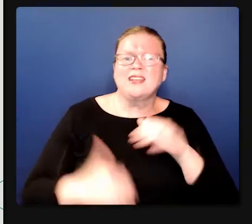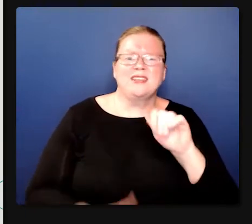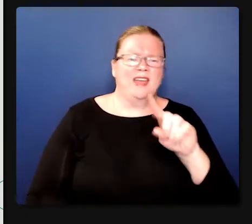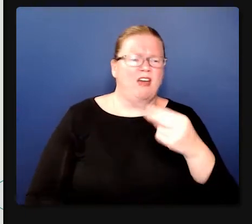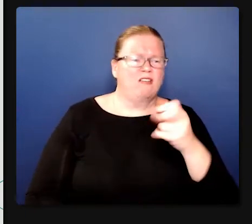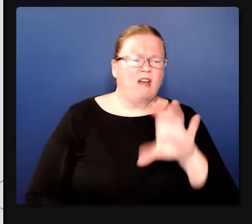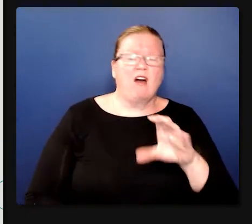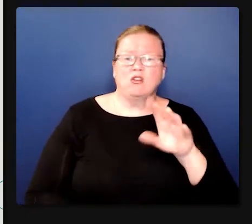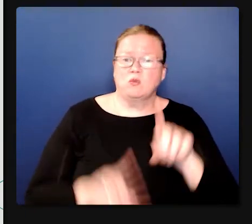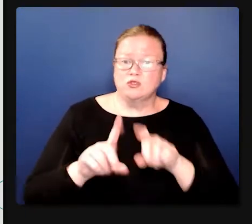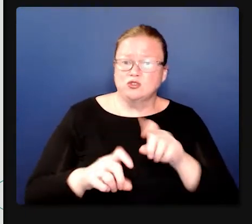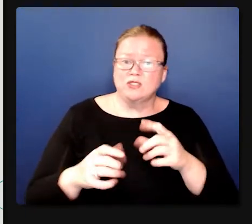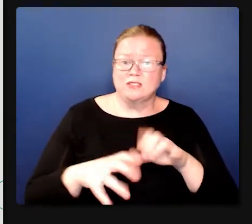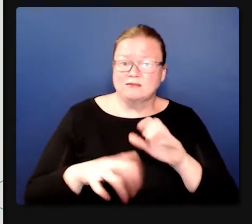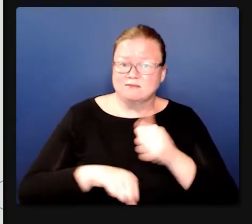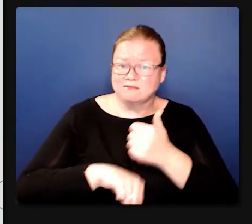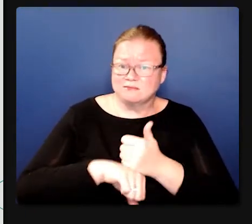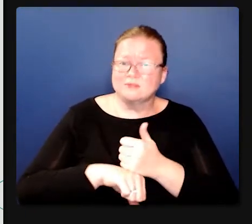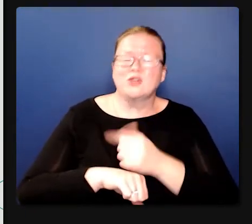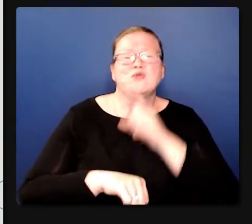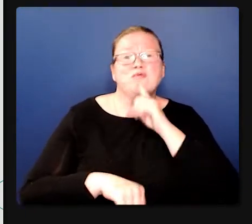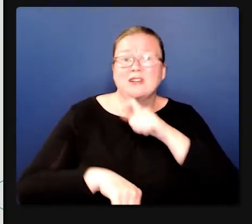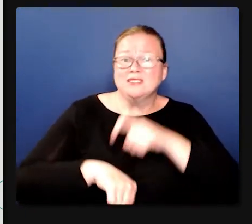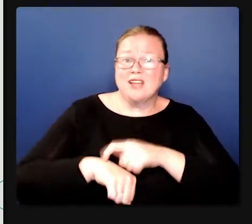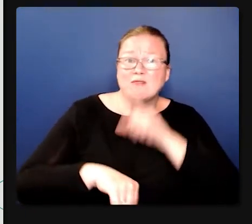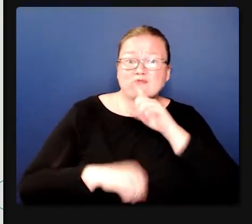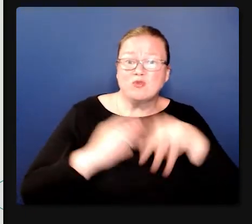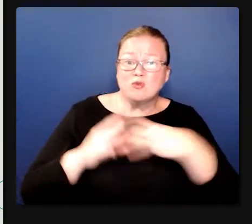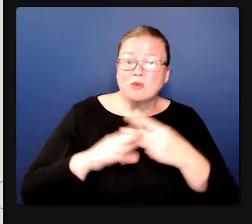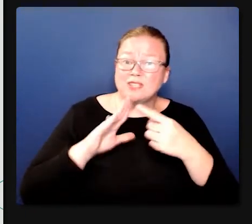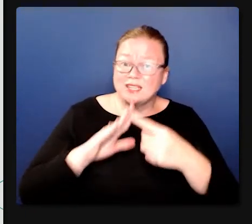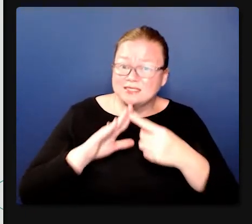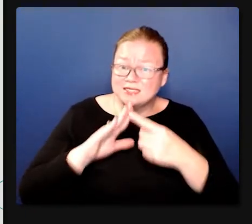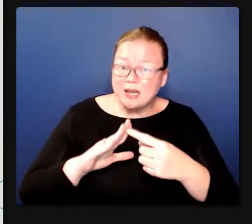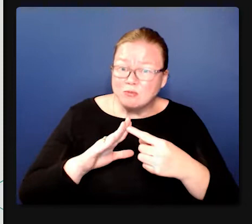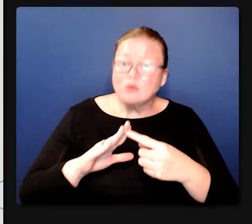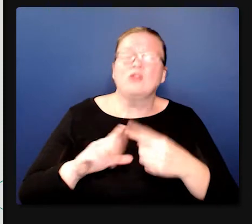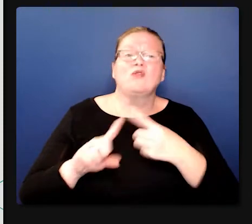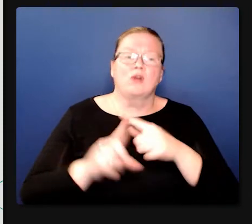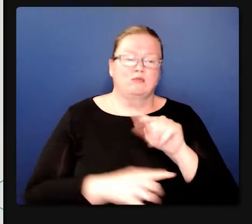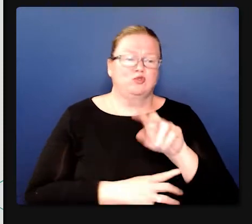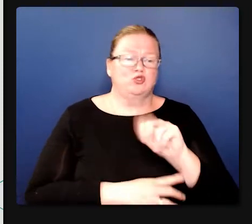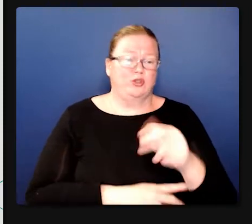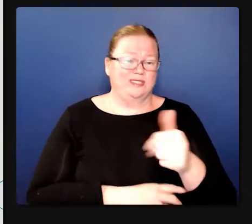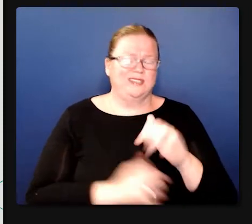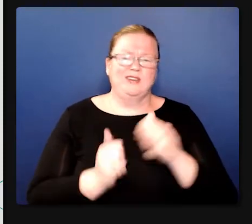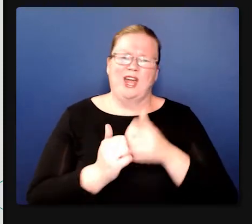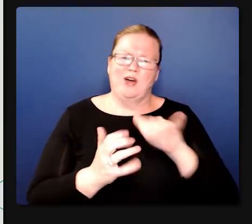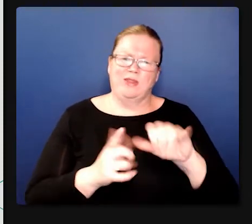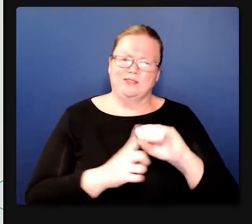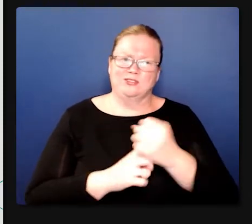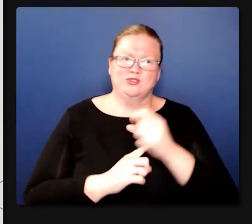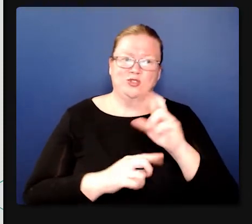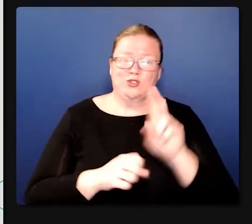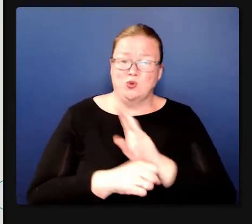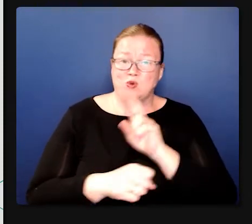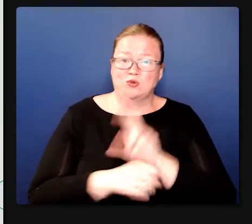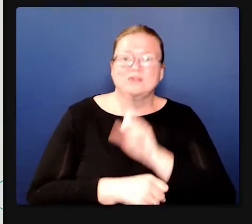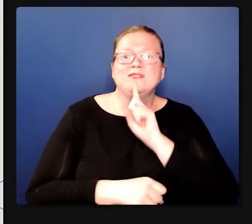Finally, we will see a real-time, real-world example from Turn 10 and how these scenarios are used in the real world.